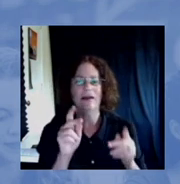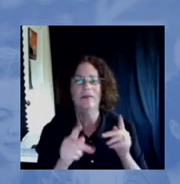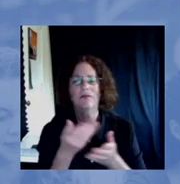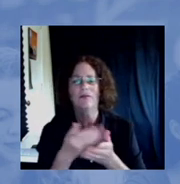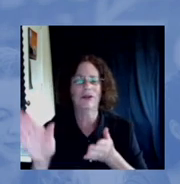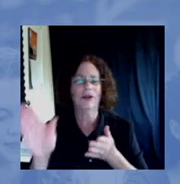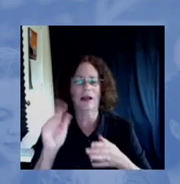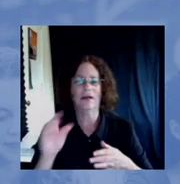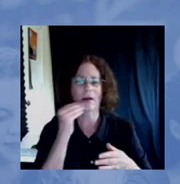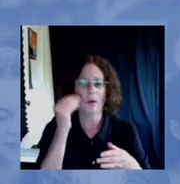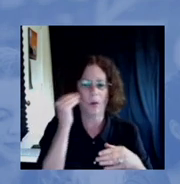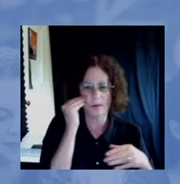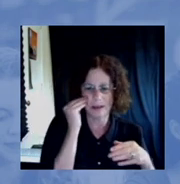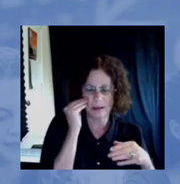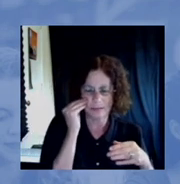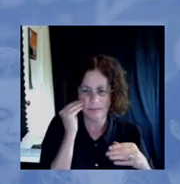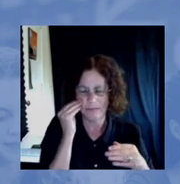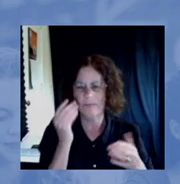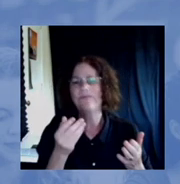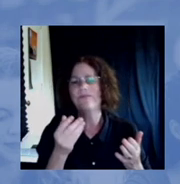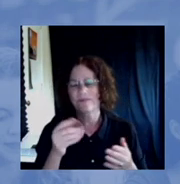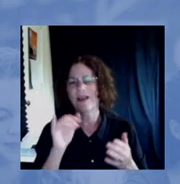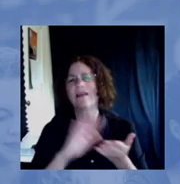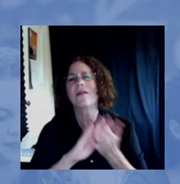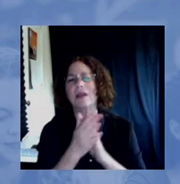THOSE FACTORS WERE EXACERBATED GREATLY DURING THE PANDEMIC.